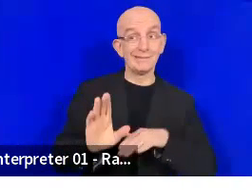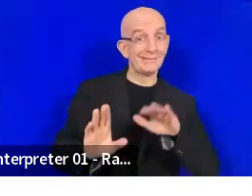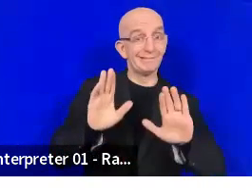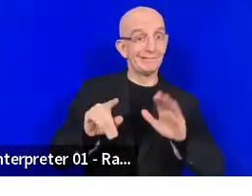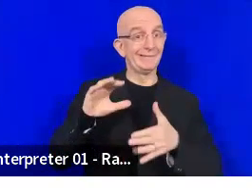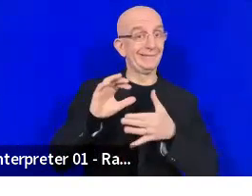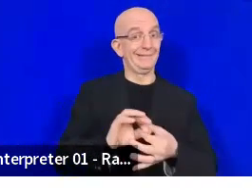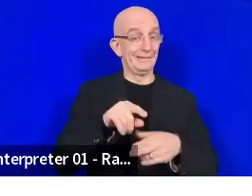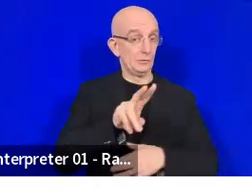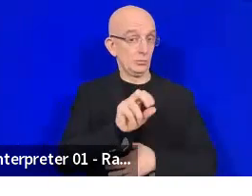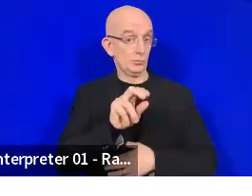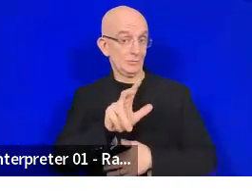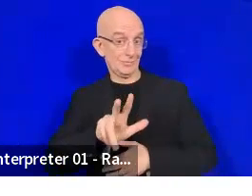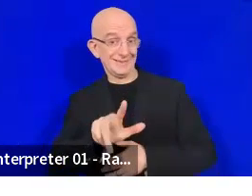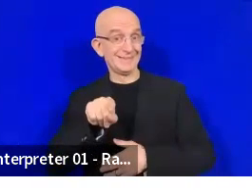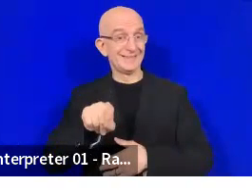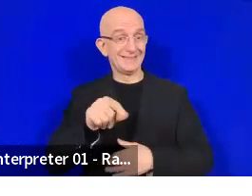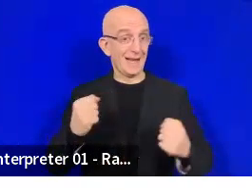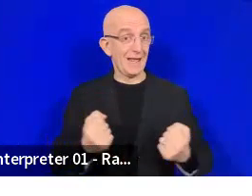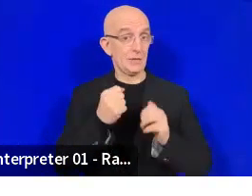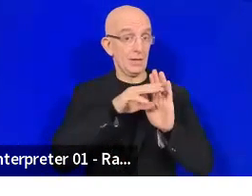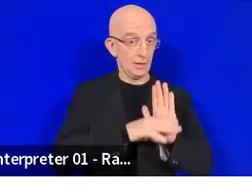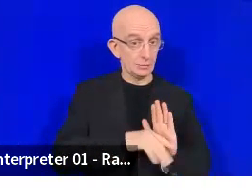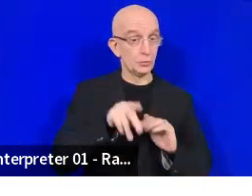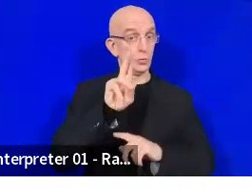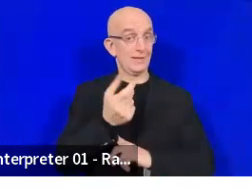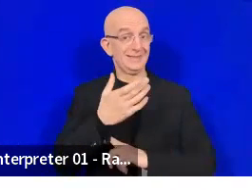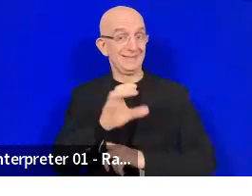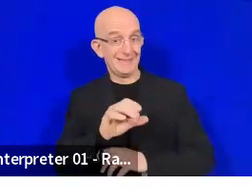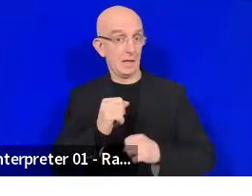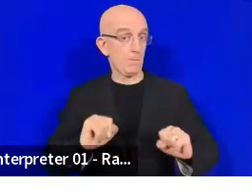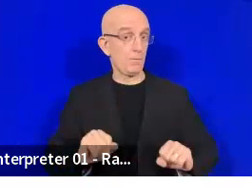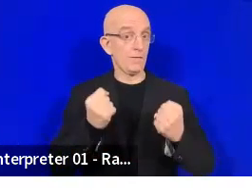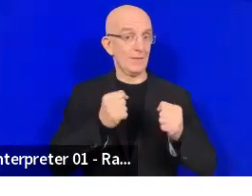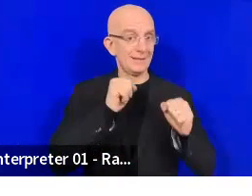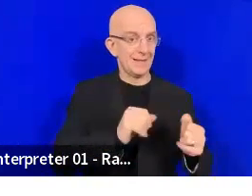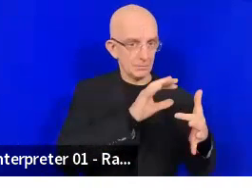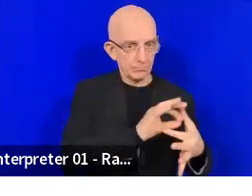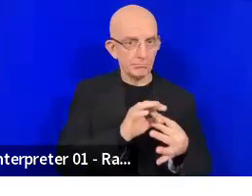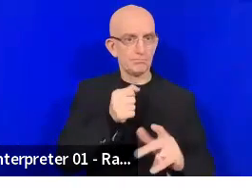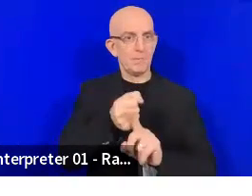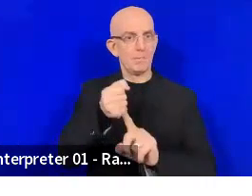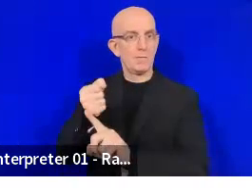and partners as we look to shape the commitments that member states will be making at the high